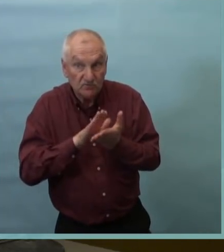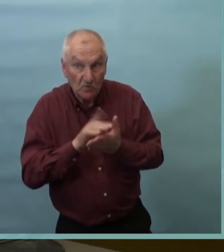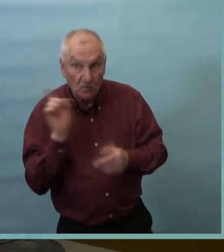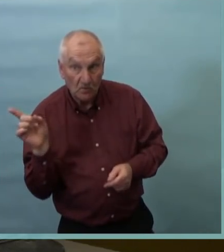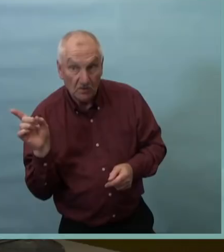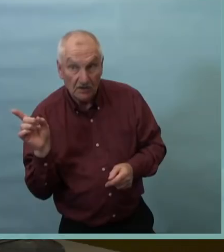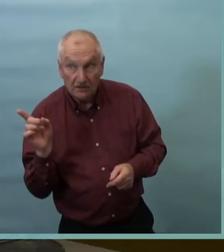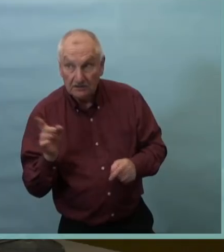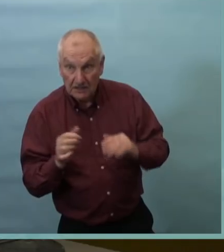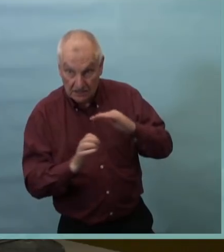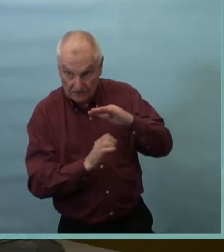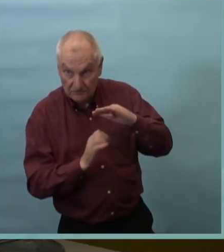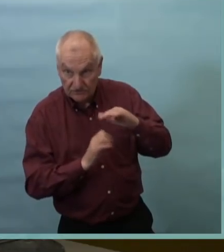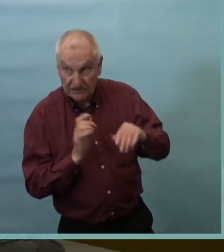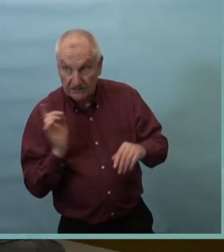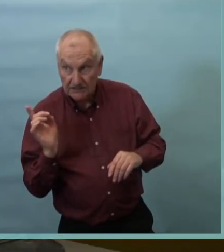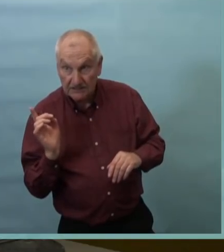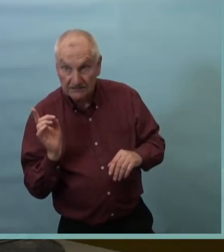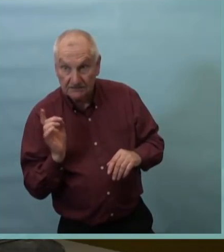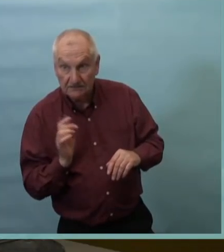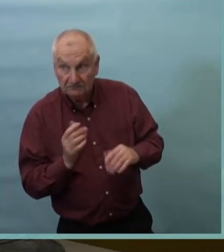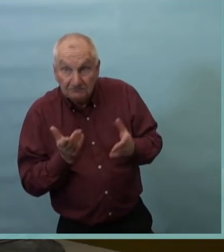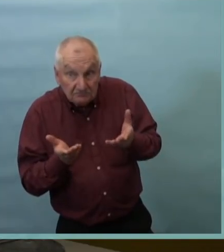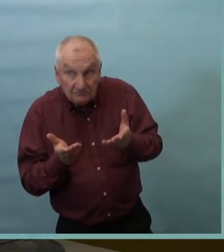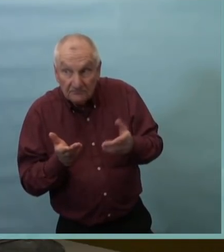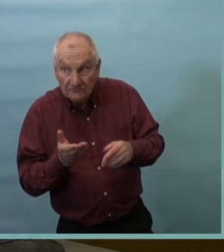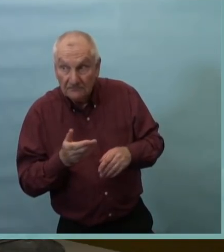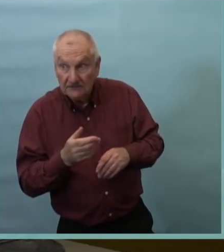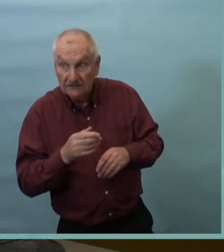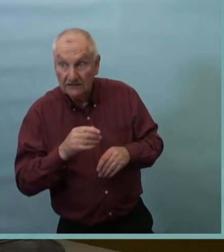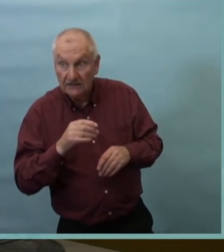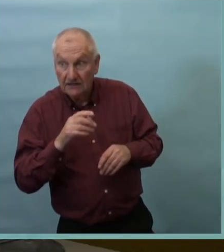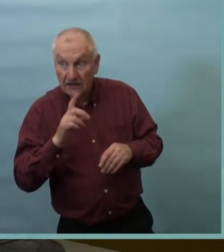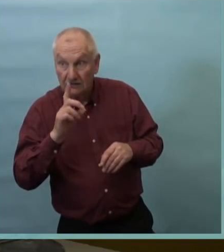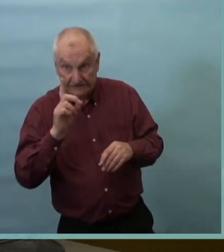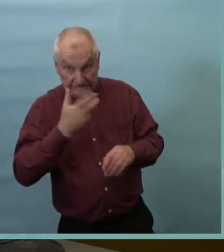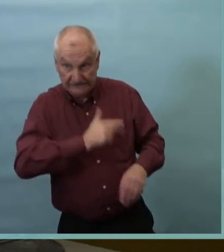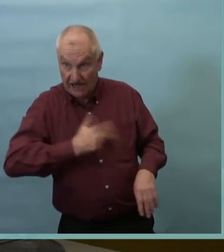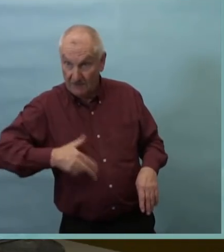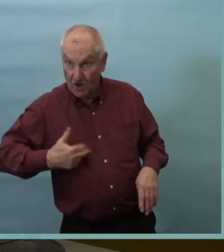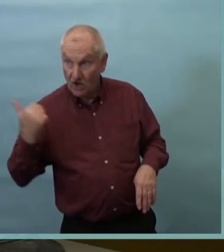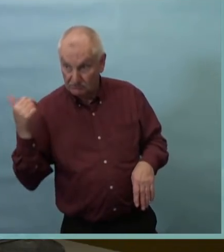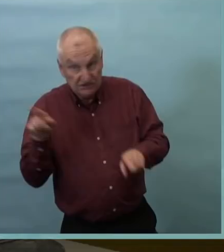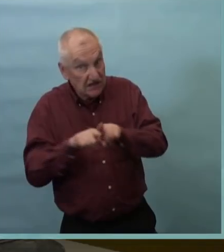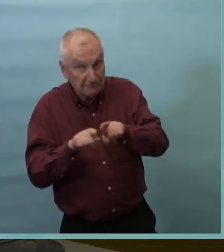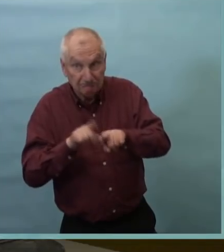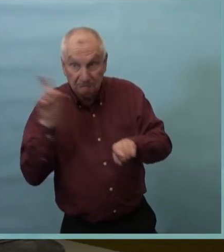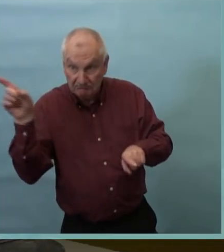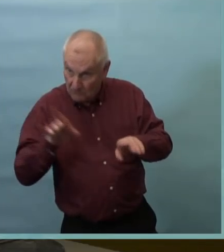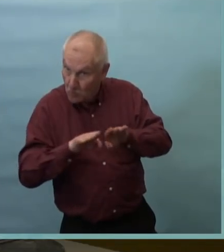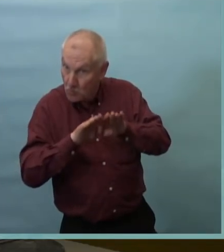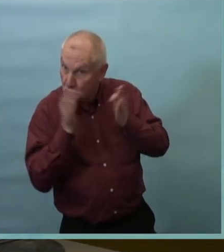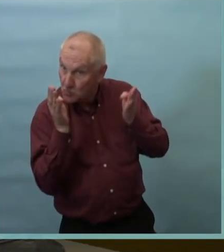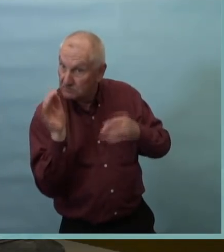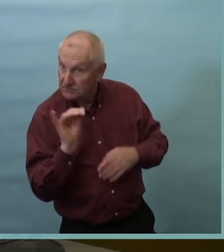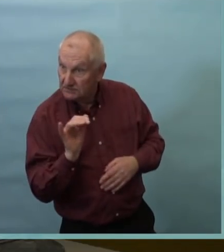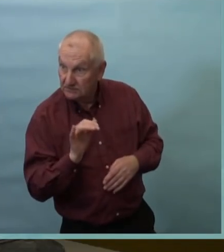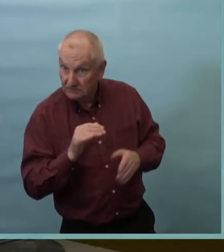expected to go back in a couple weeks what do you think of that idea and is there herd immunity kind of achieved at all in this way I know we kind of seem